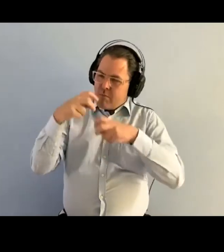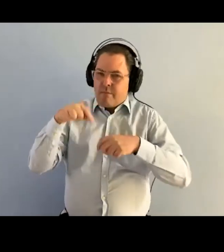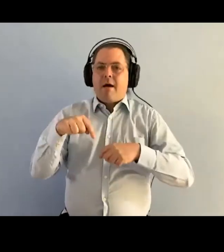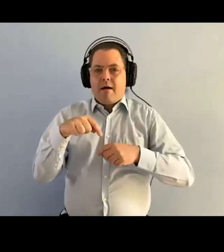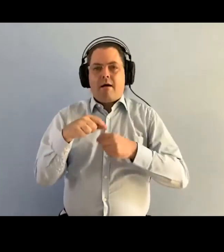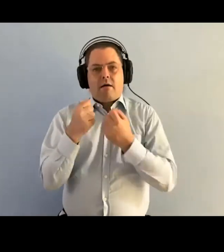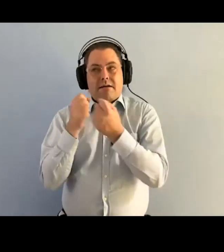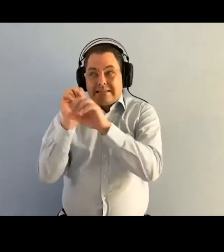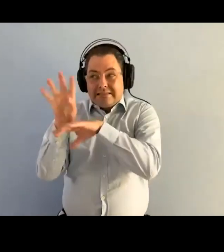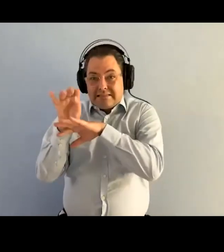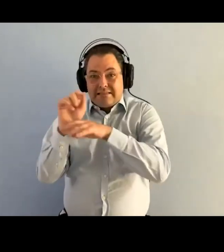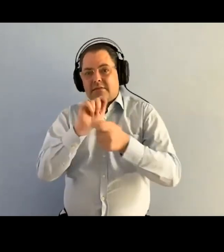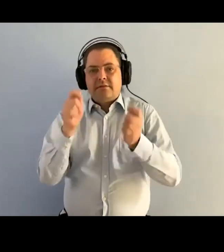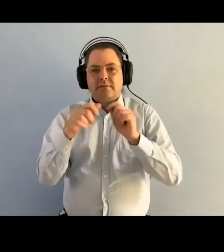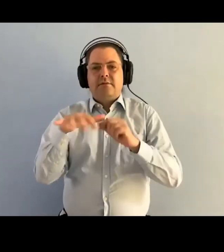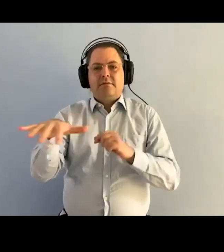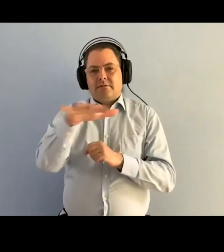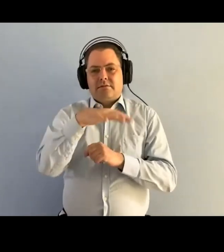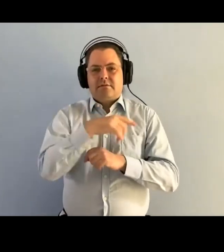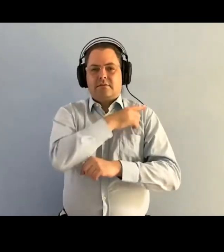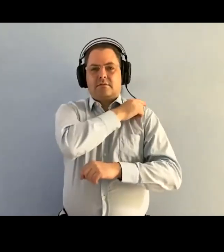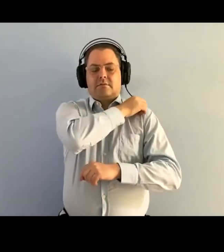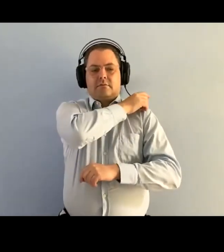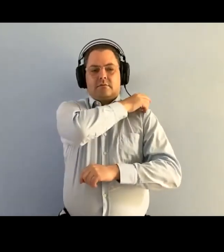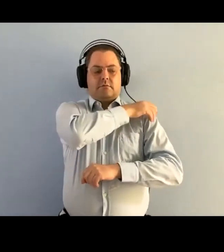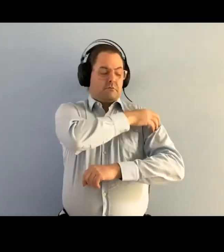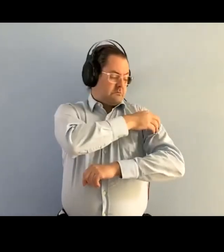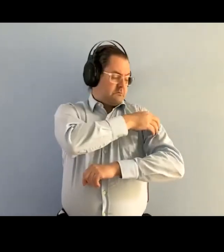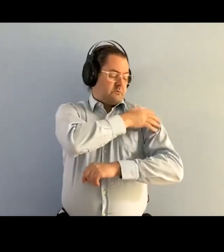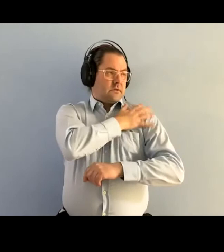COVID response programs and plans. Partnering with